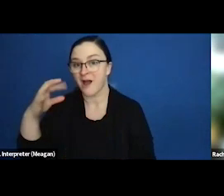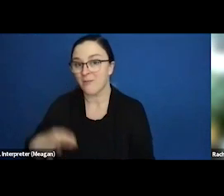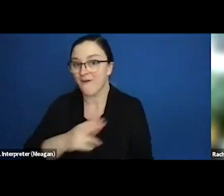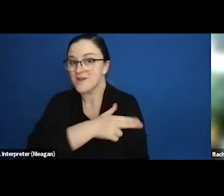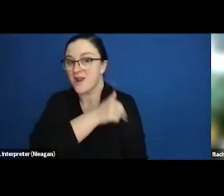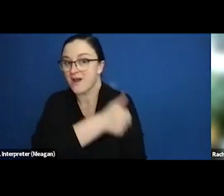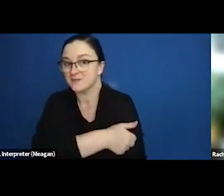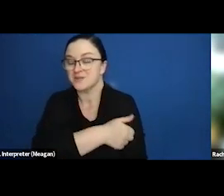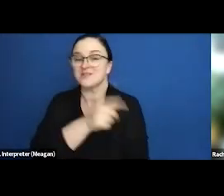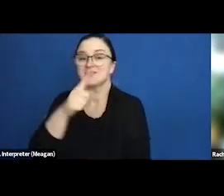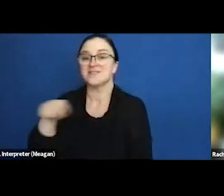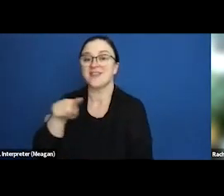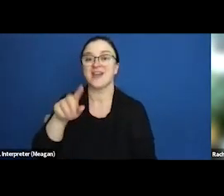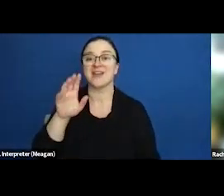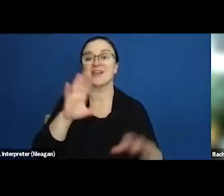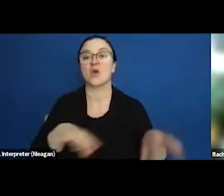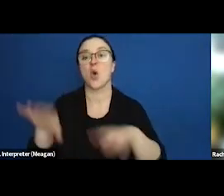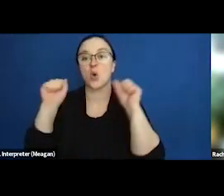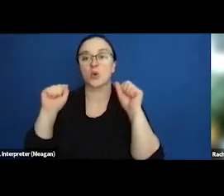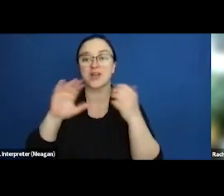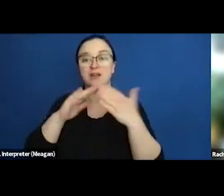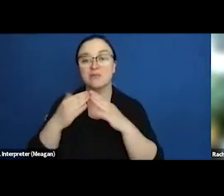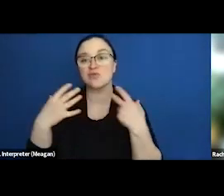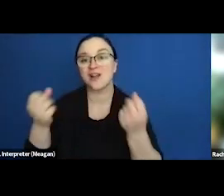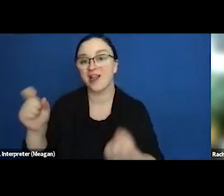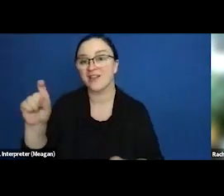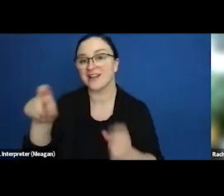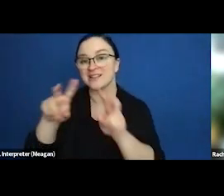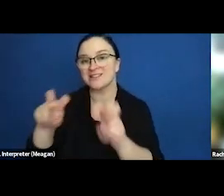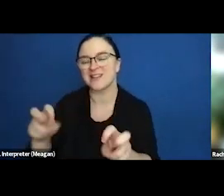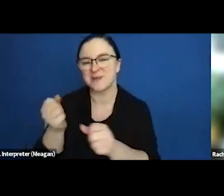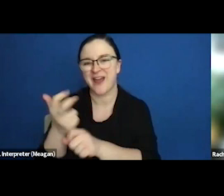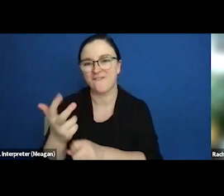to conduct a community health needs assessment every three years.